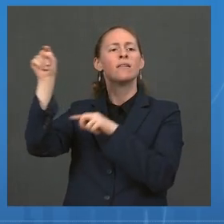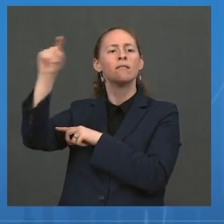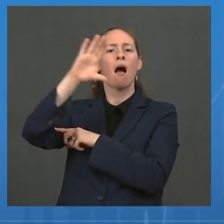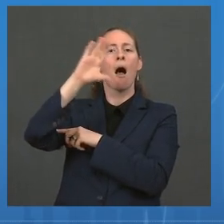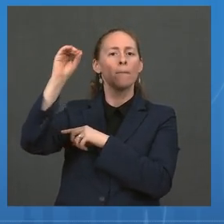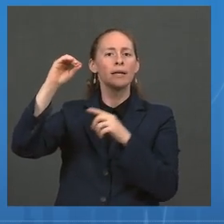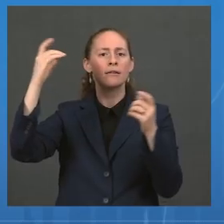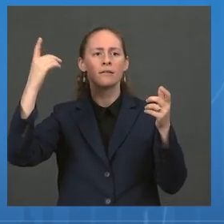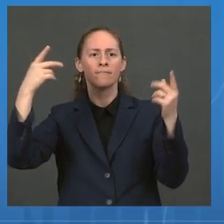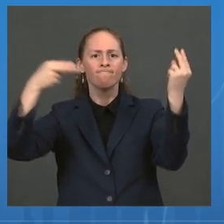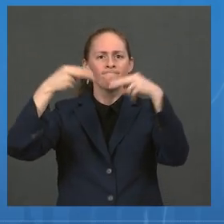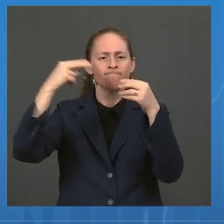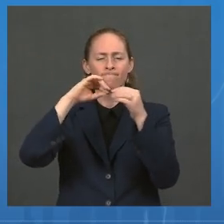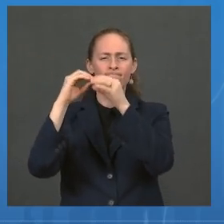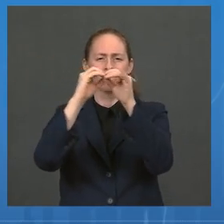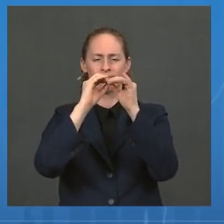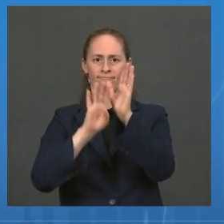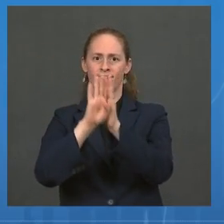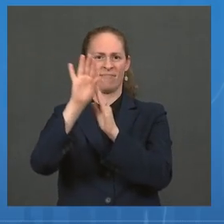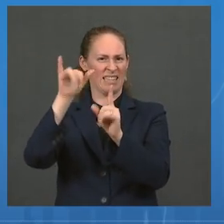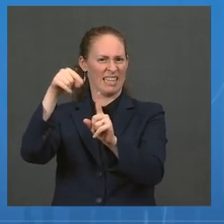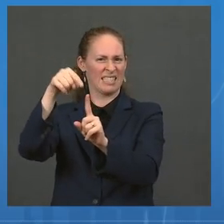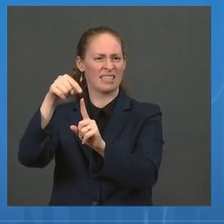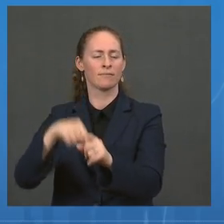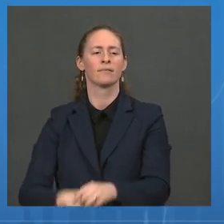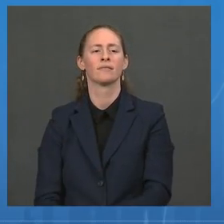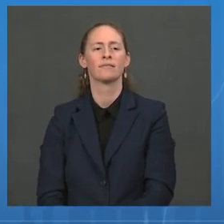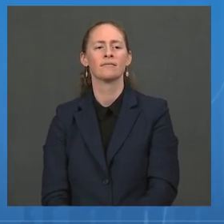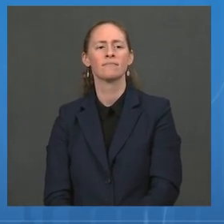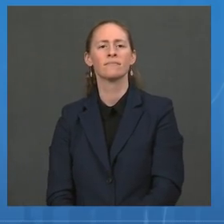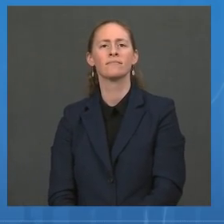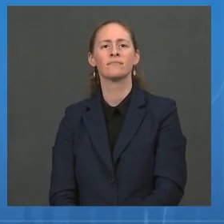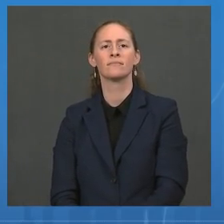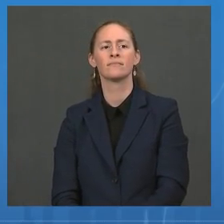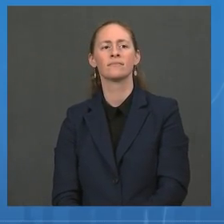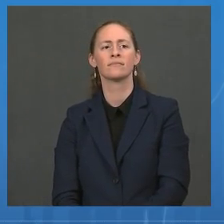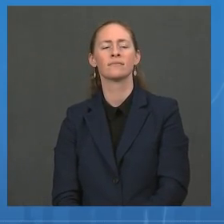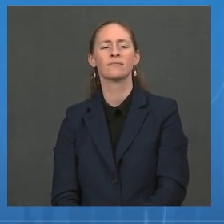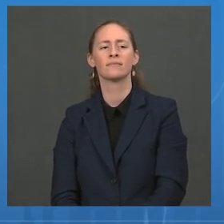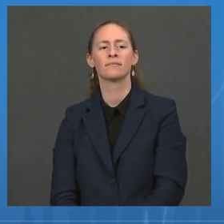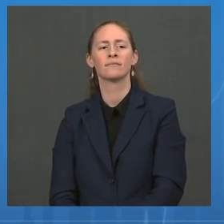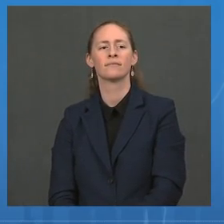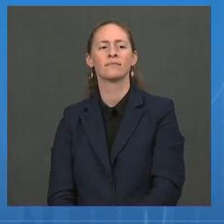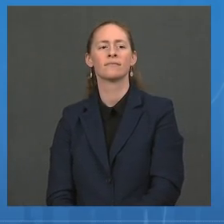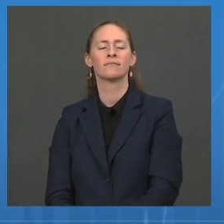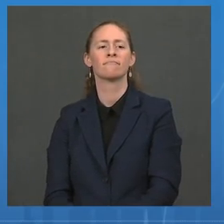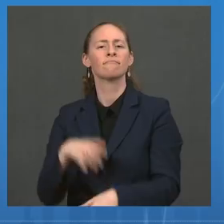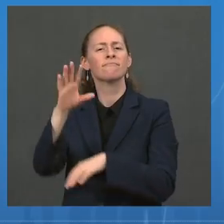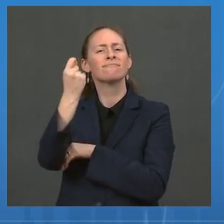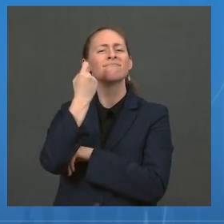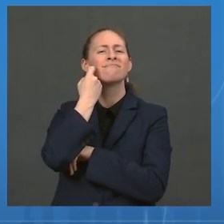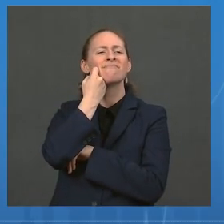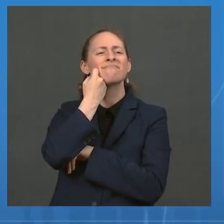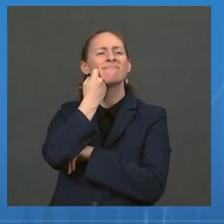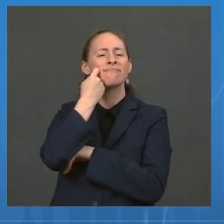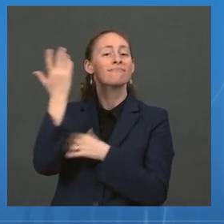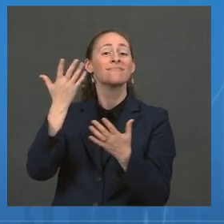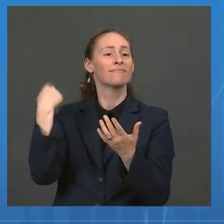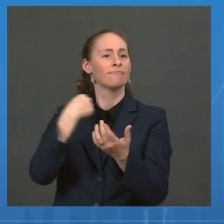Next slide. As you know, a few days ago, there was an announcement by Merck and Ridgeback